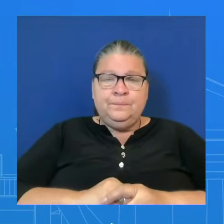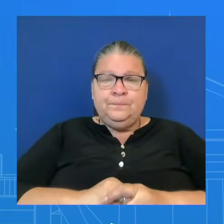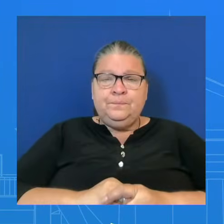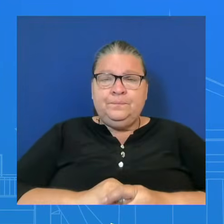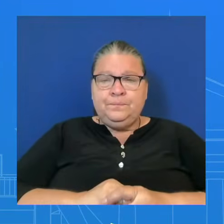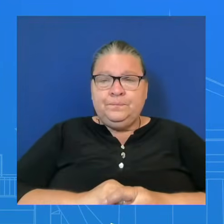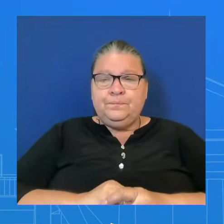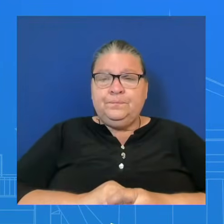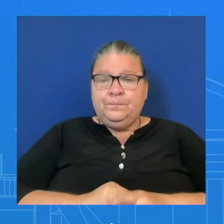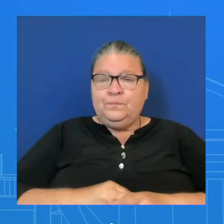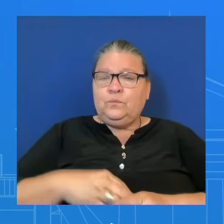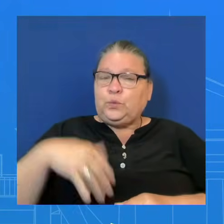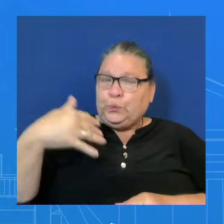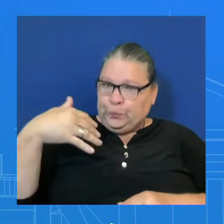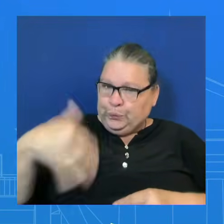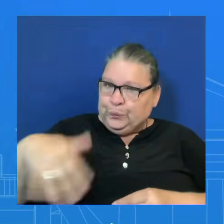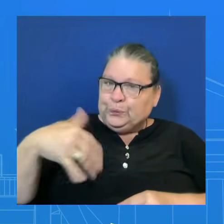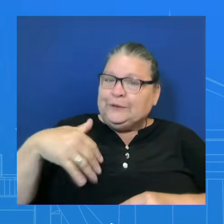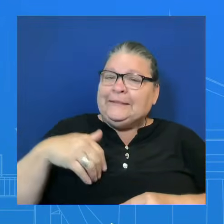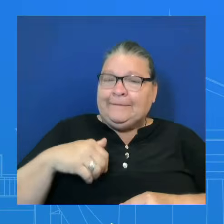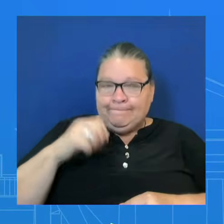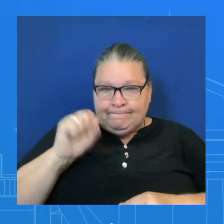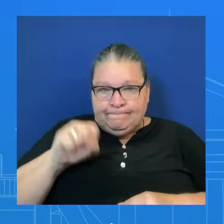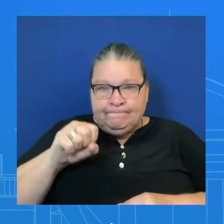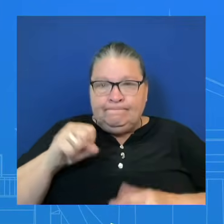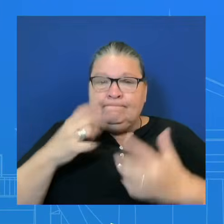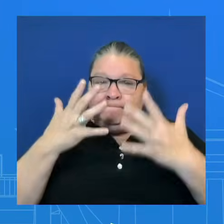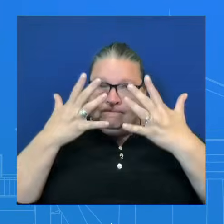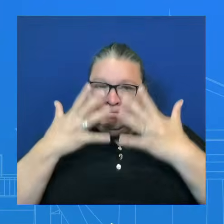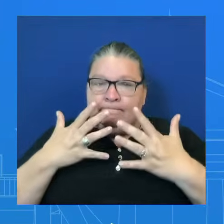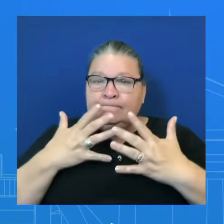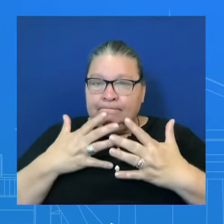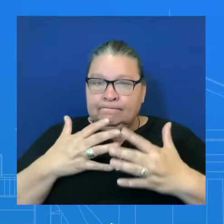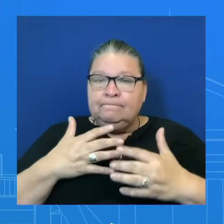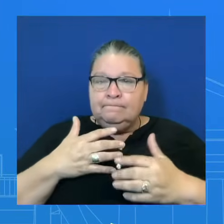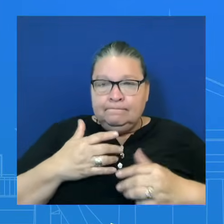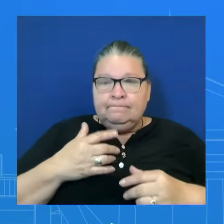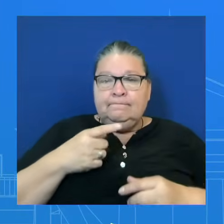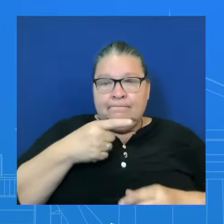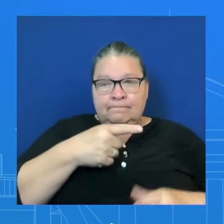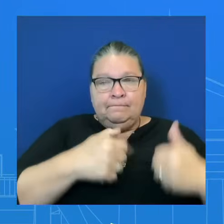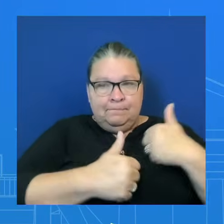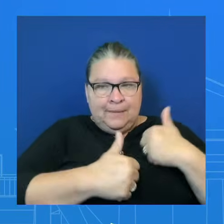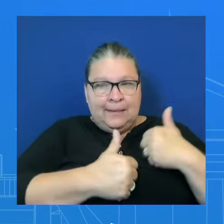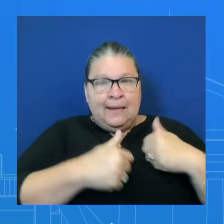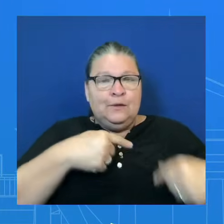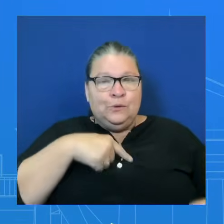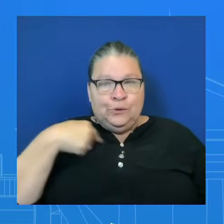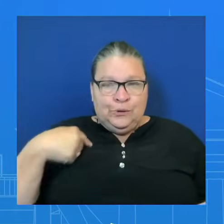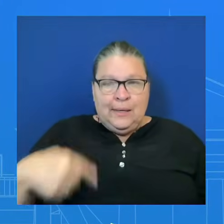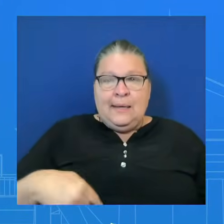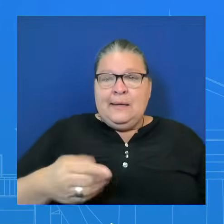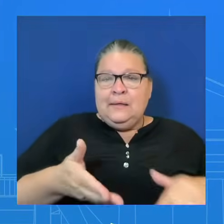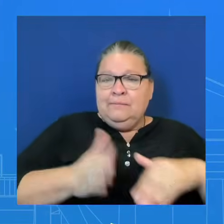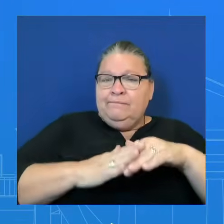by the PLA, the PRC's military, and particularly in the area of the Taiwan Strait